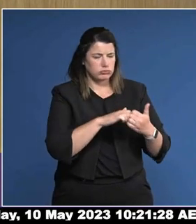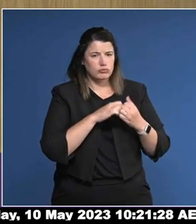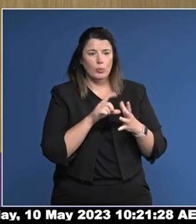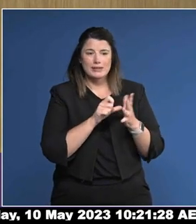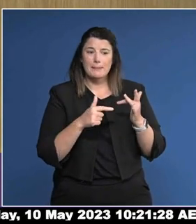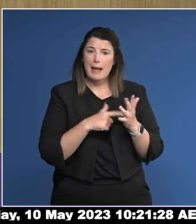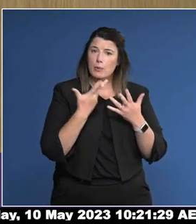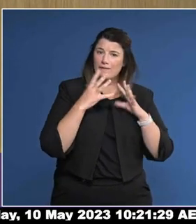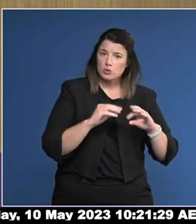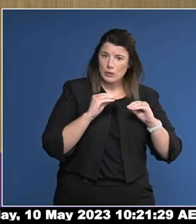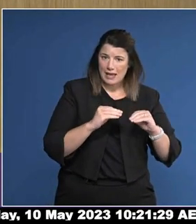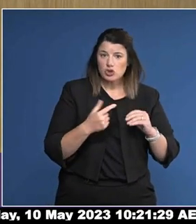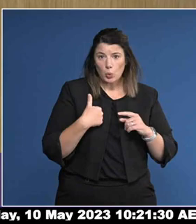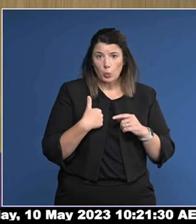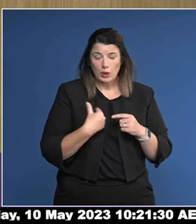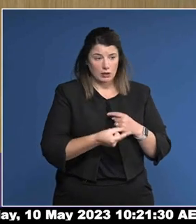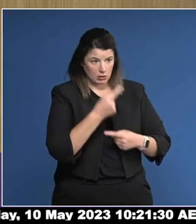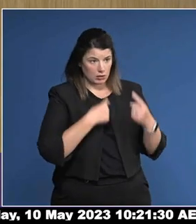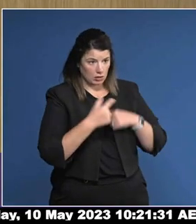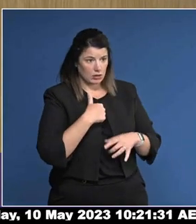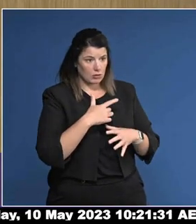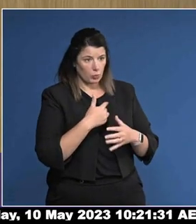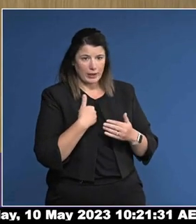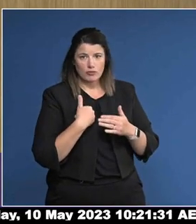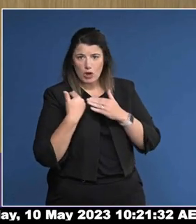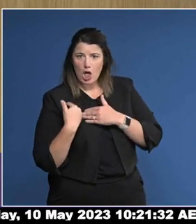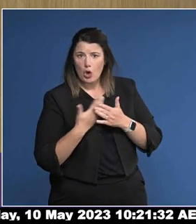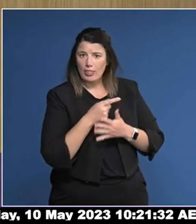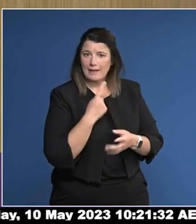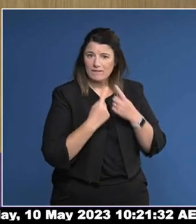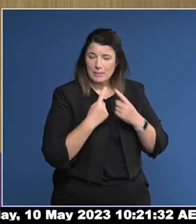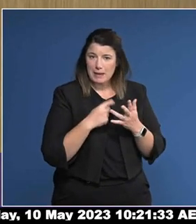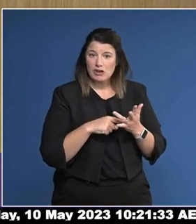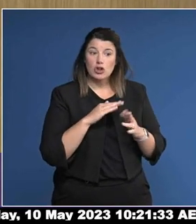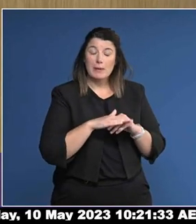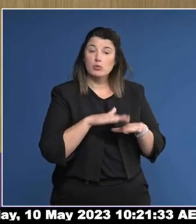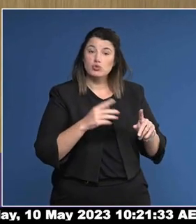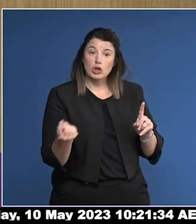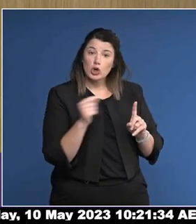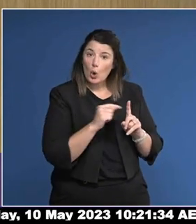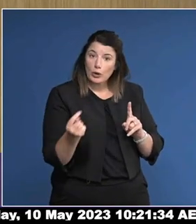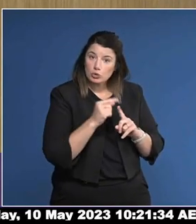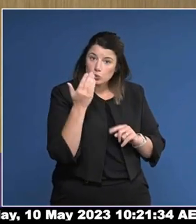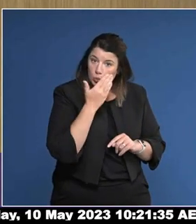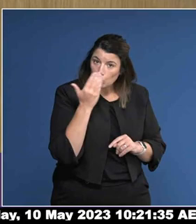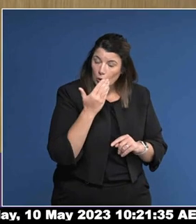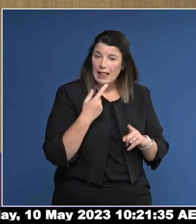on the information that they can provide us around children's attendance at school, and their general wellbeing.